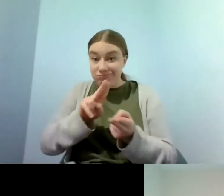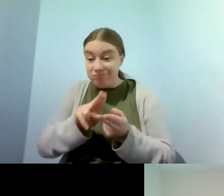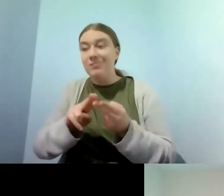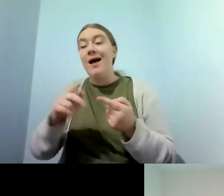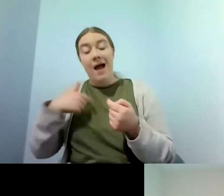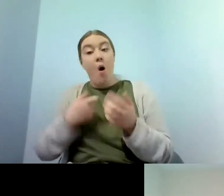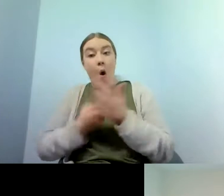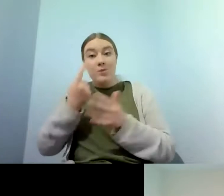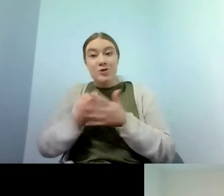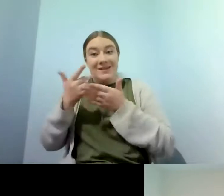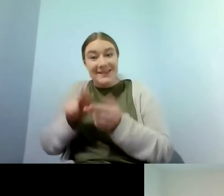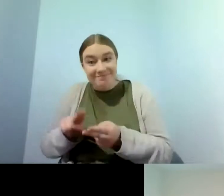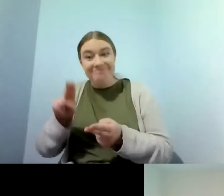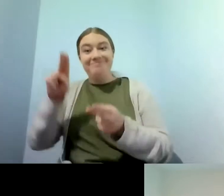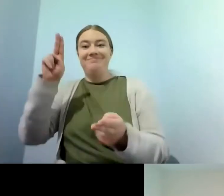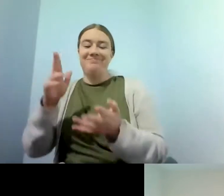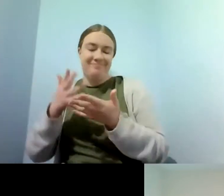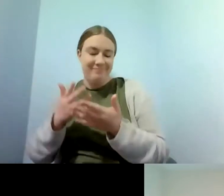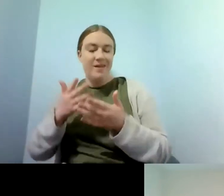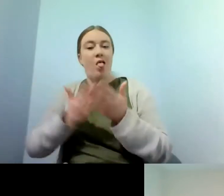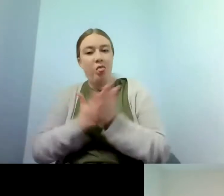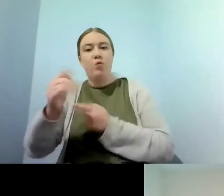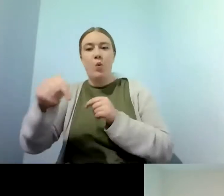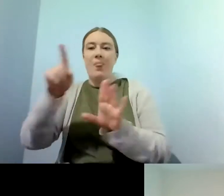and kind of different opportunities throughout the year as well as rachel said there'll be